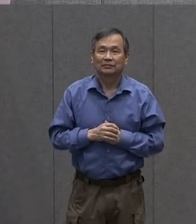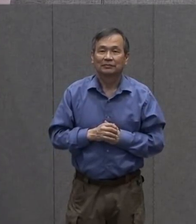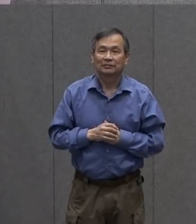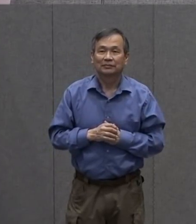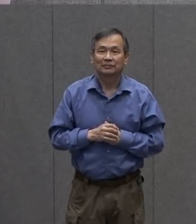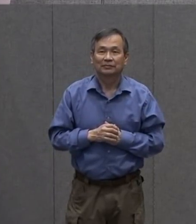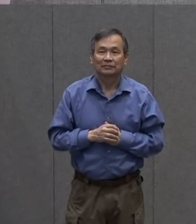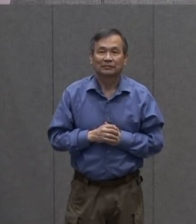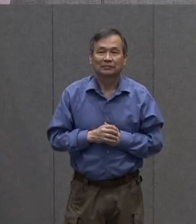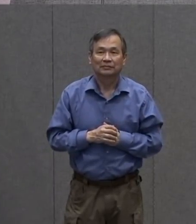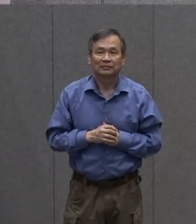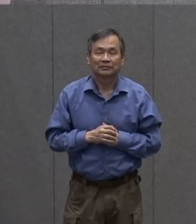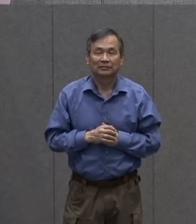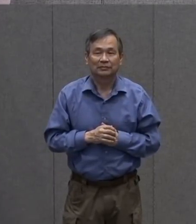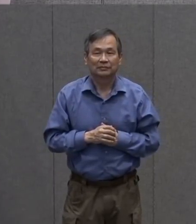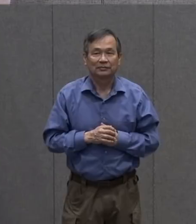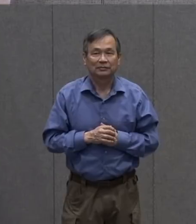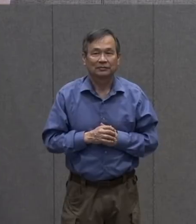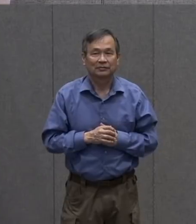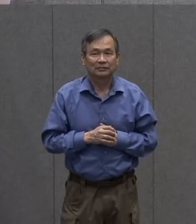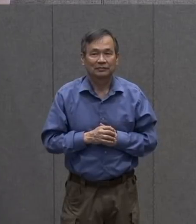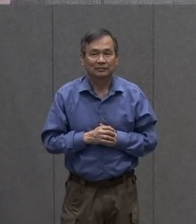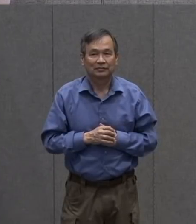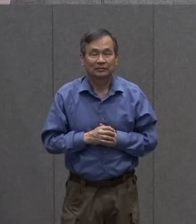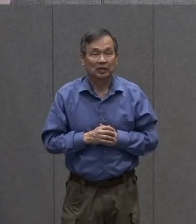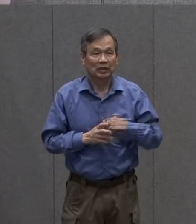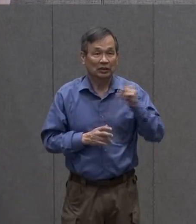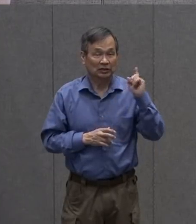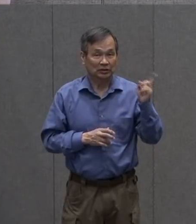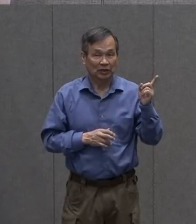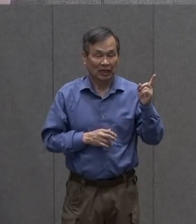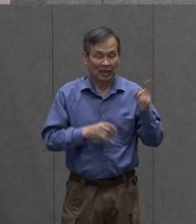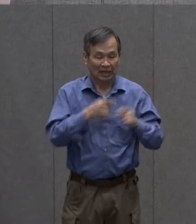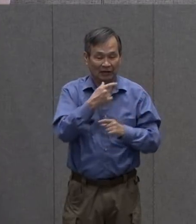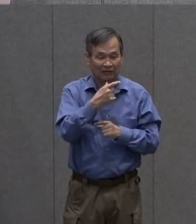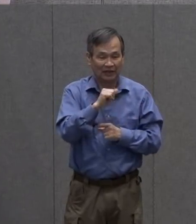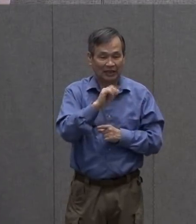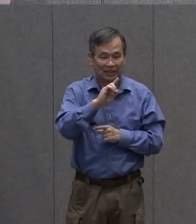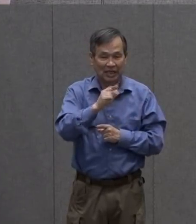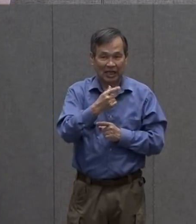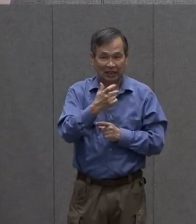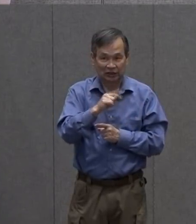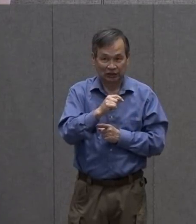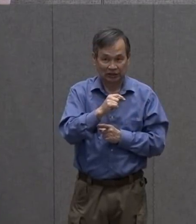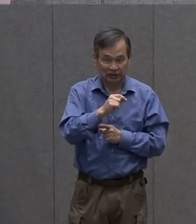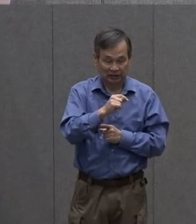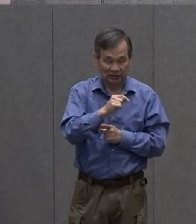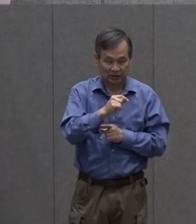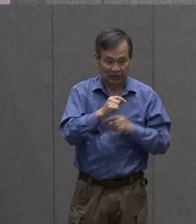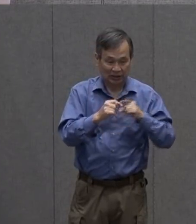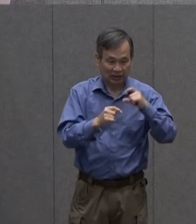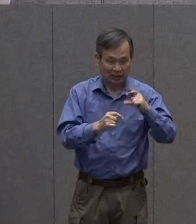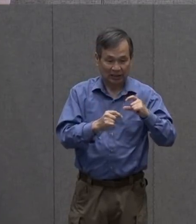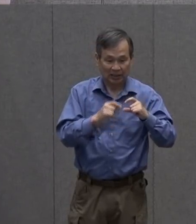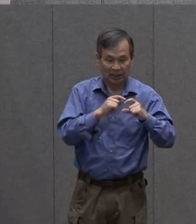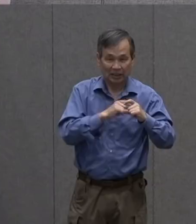Awesome. So I jumped from gadget. I jumped over magnificent